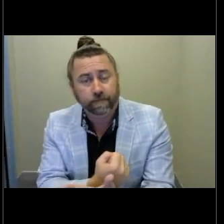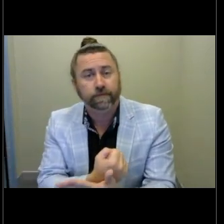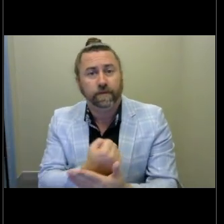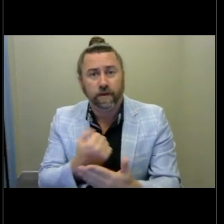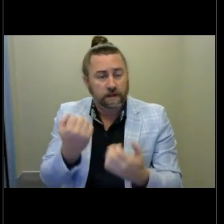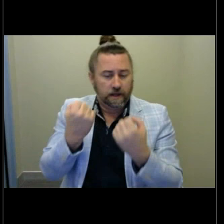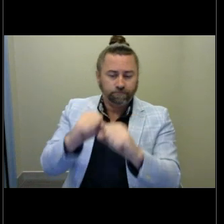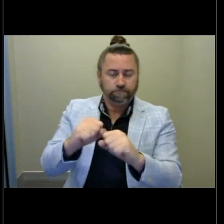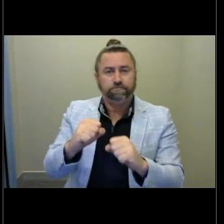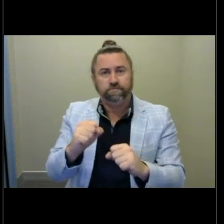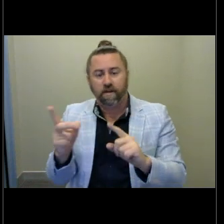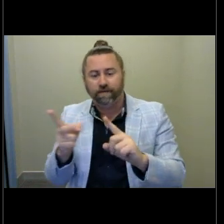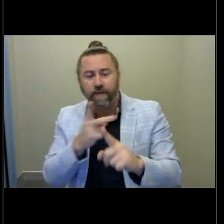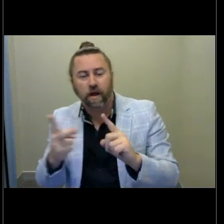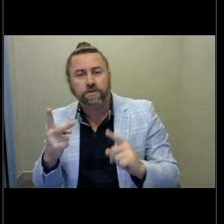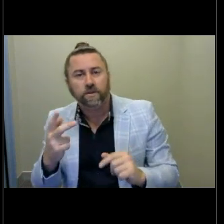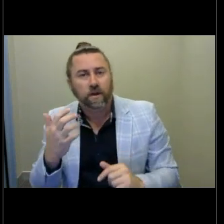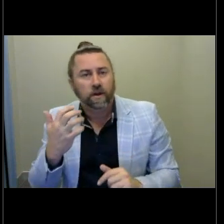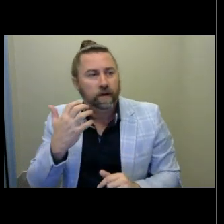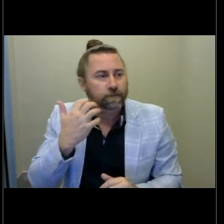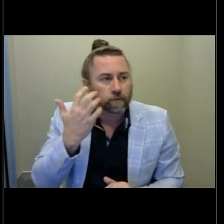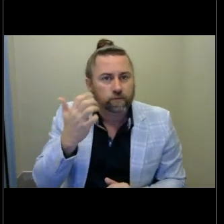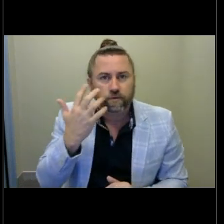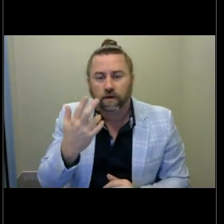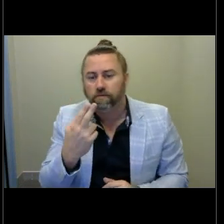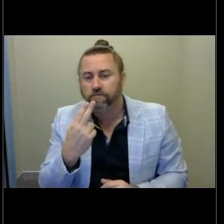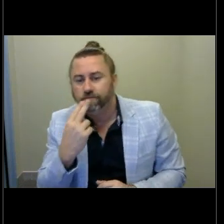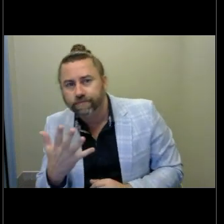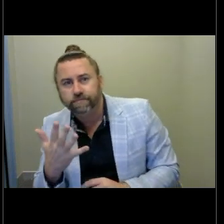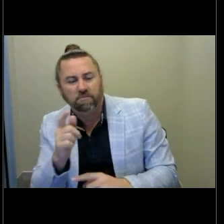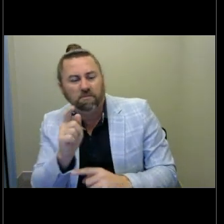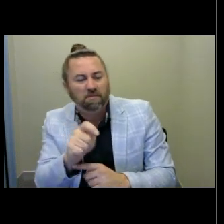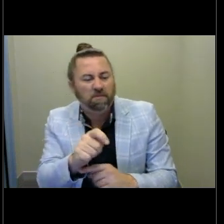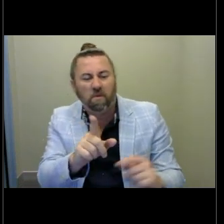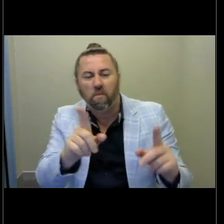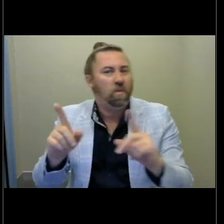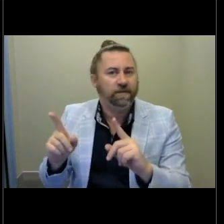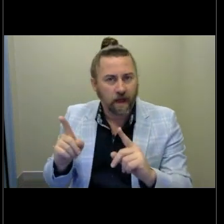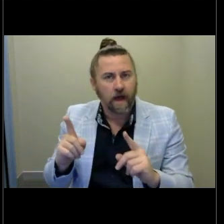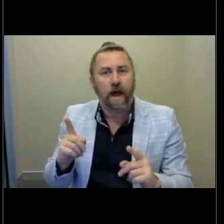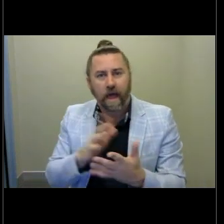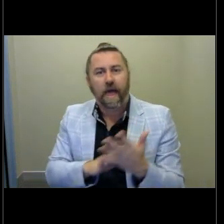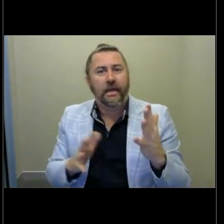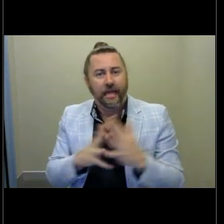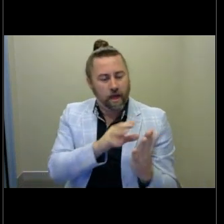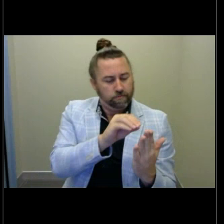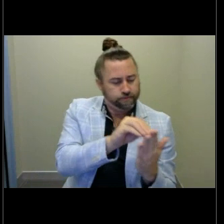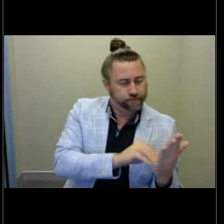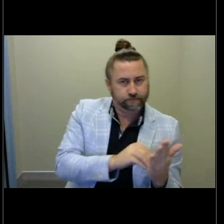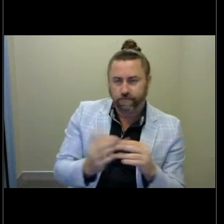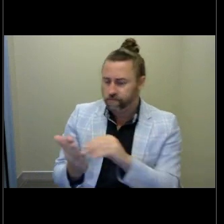violence, and what sort of conditions need to be made to try and minimise the risks.